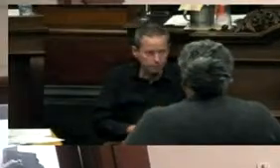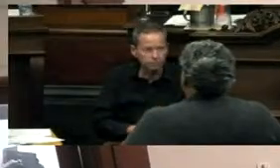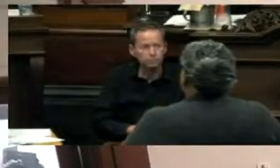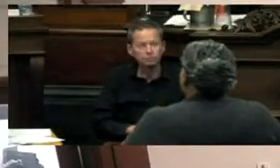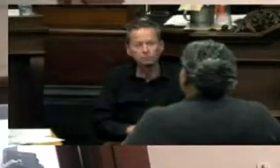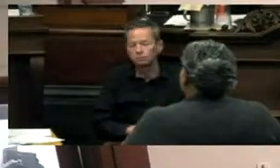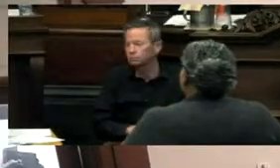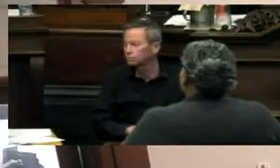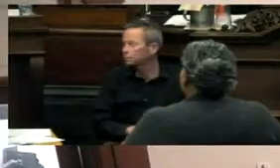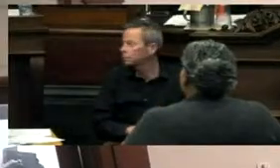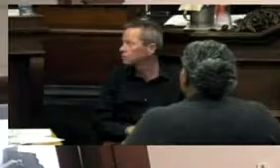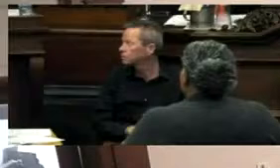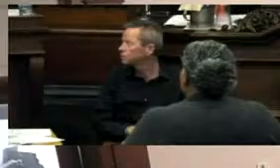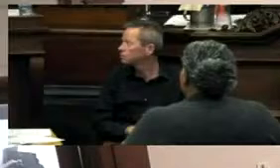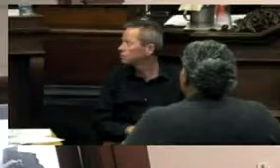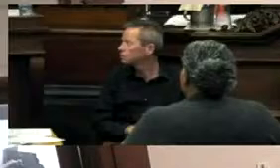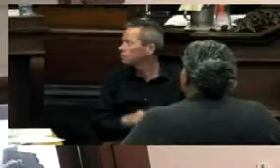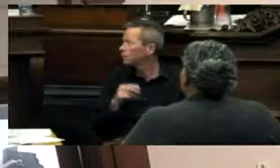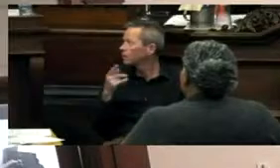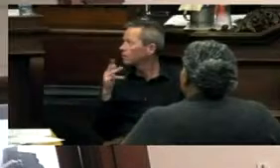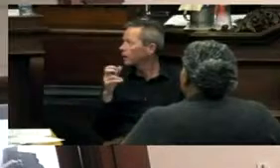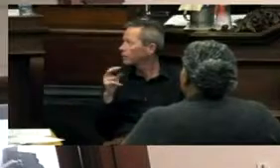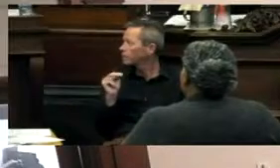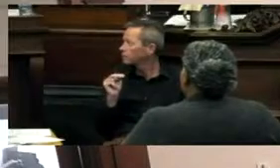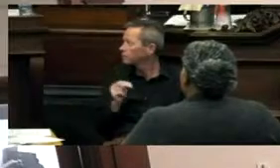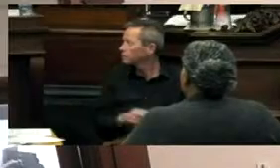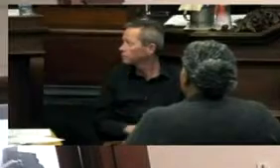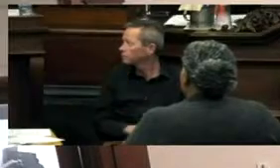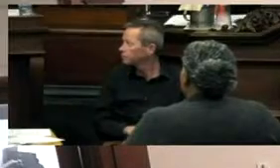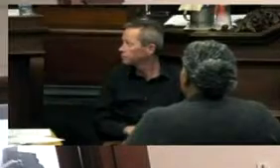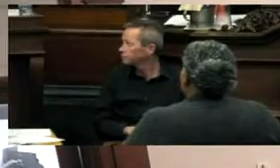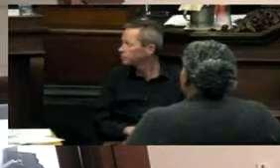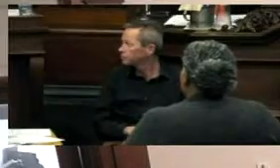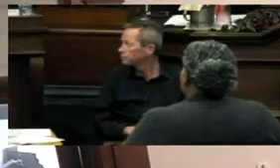it in committee. Thank you.